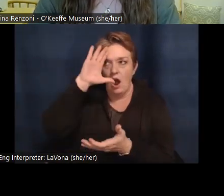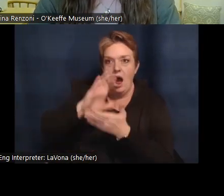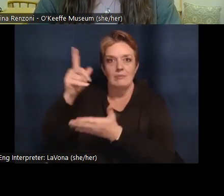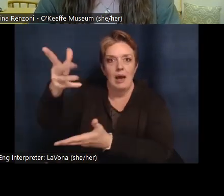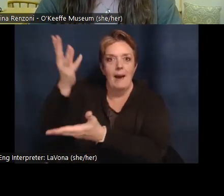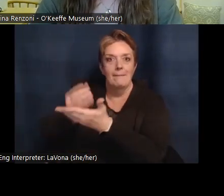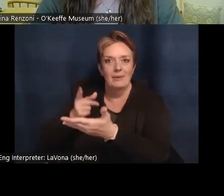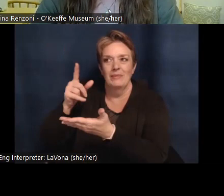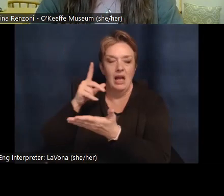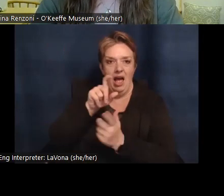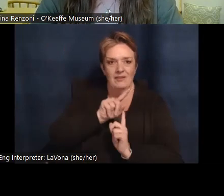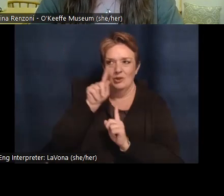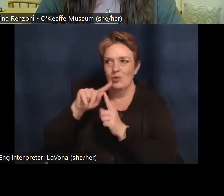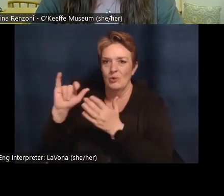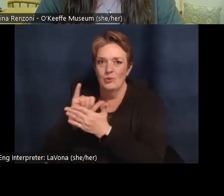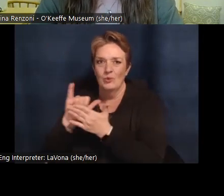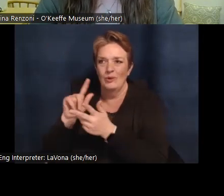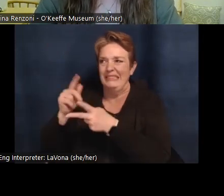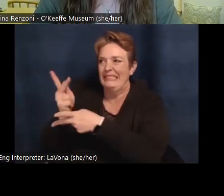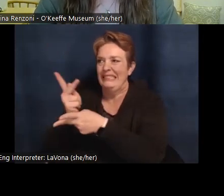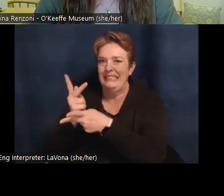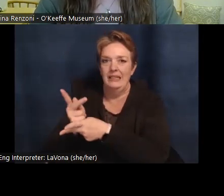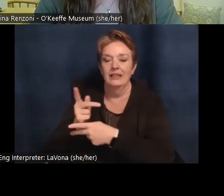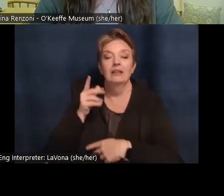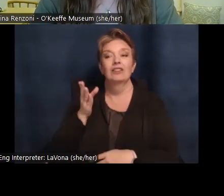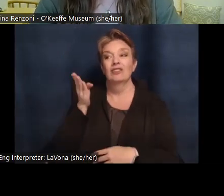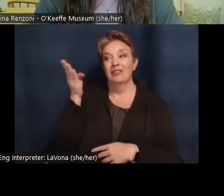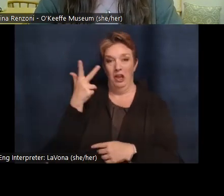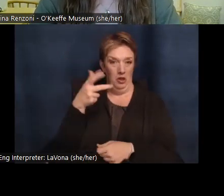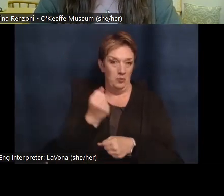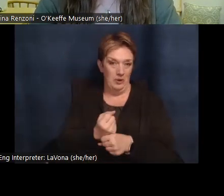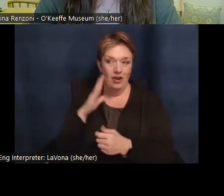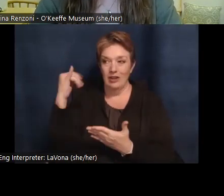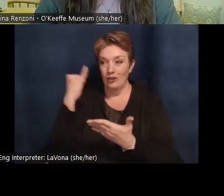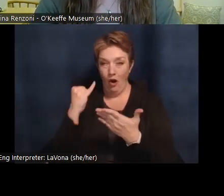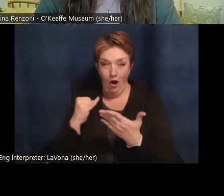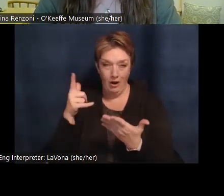She's out in New York for three years, distributing his art collection to museums across the country,